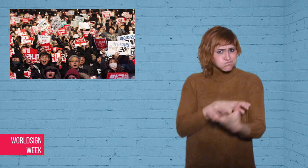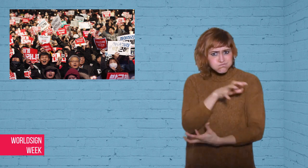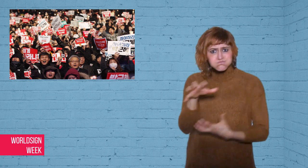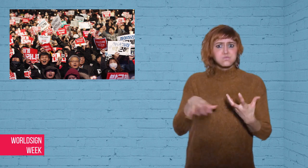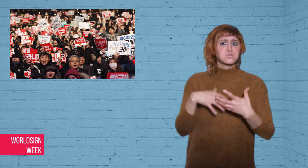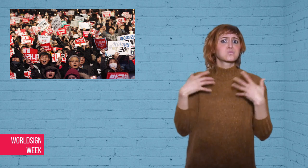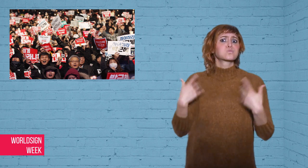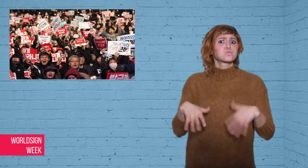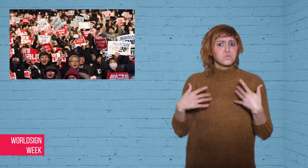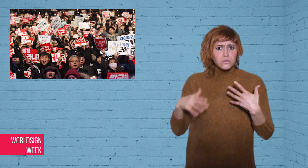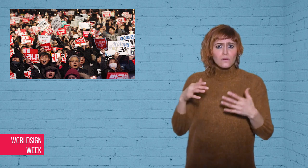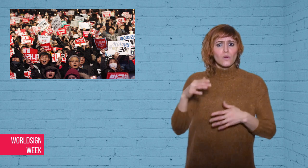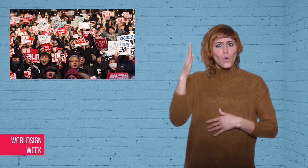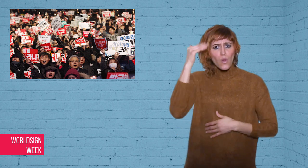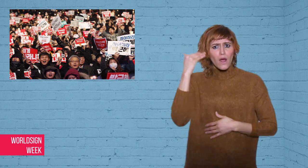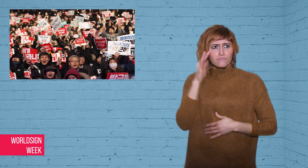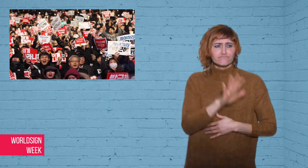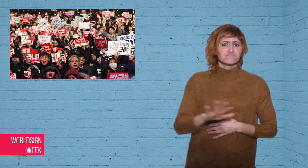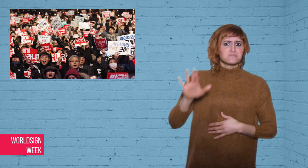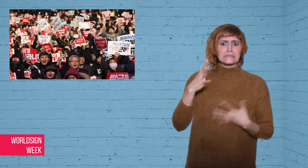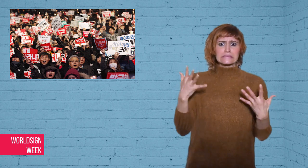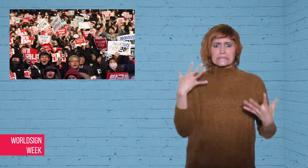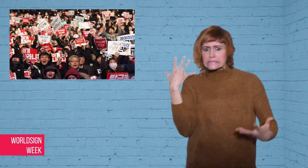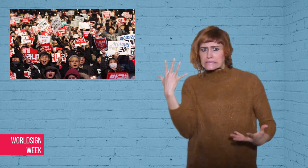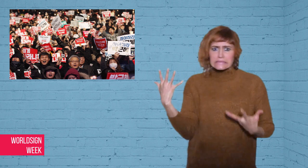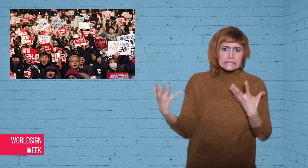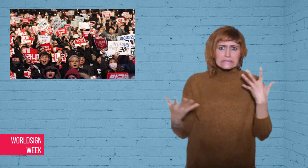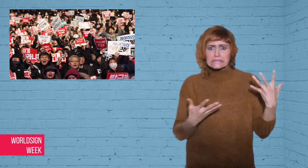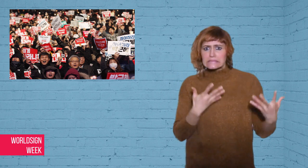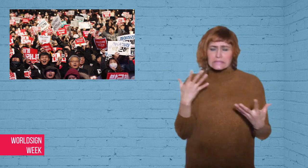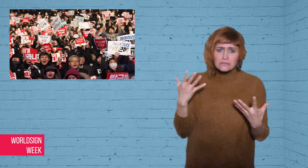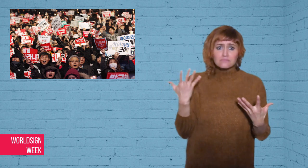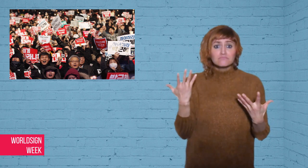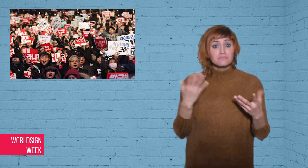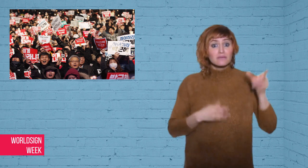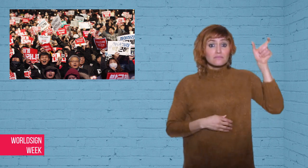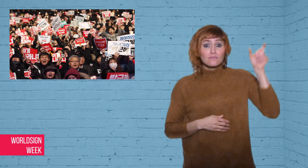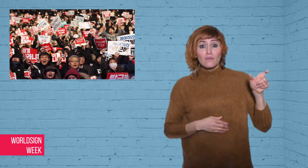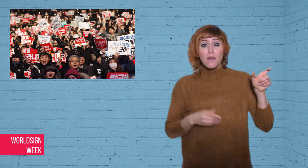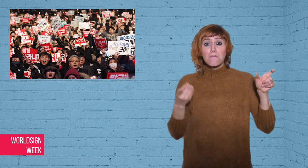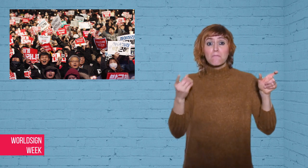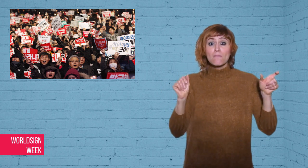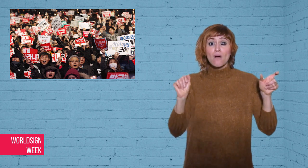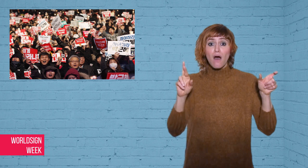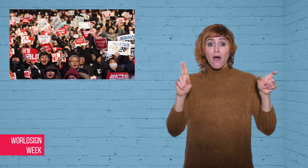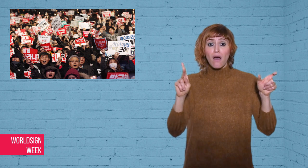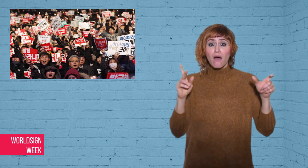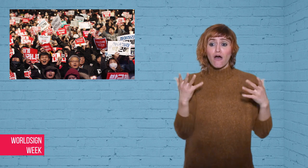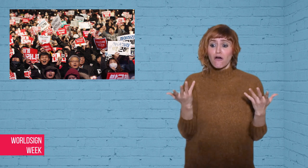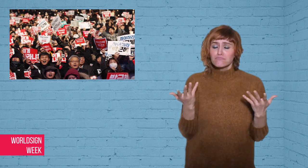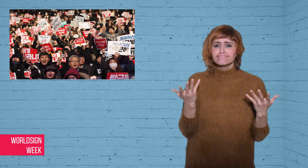no sign of stepping down and analysts